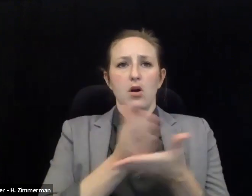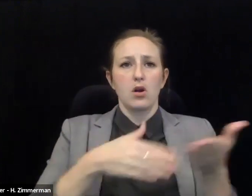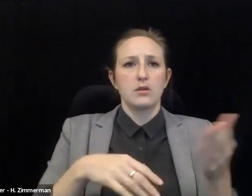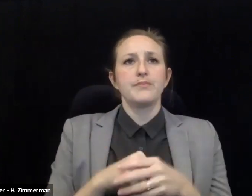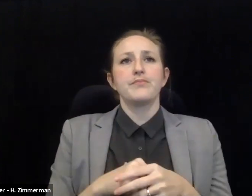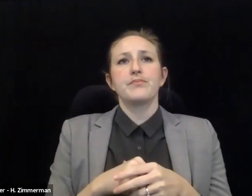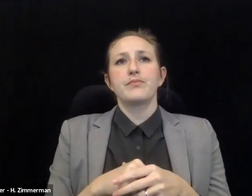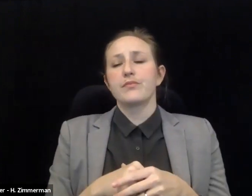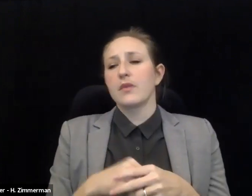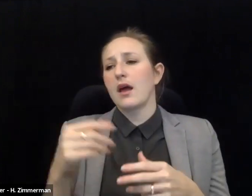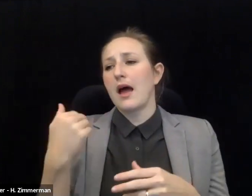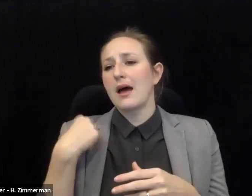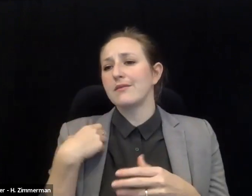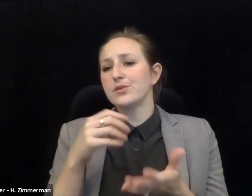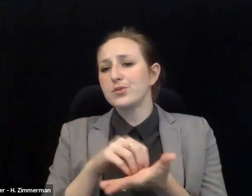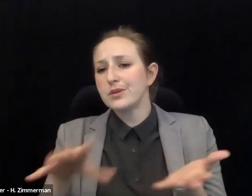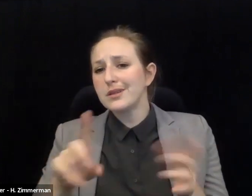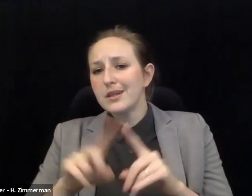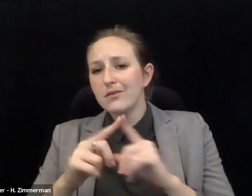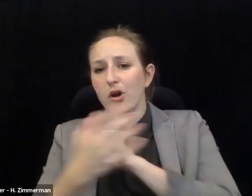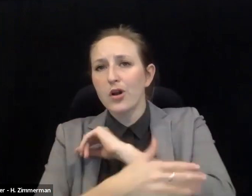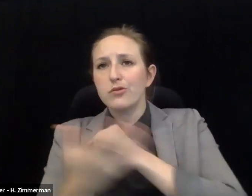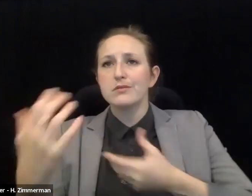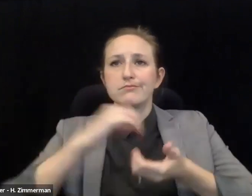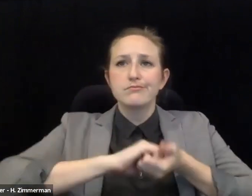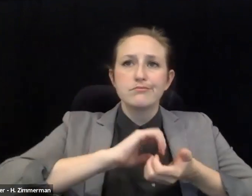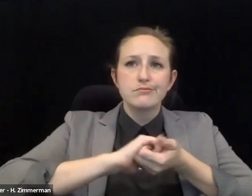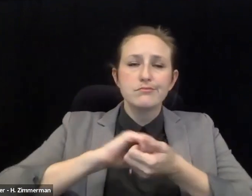of students in different countries collaborating together, but others like the Mandela Washington